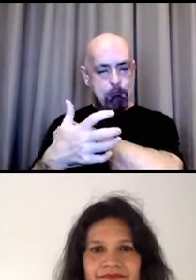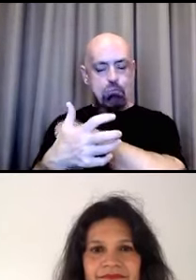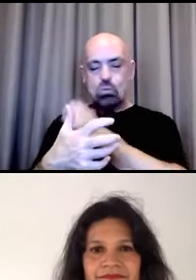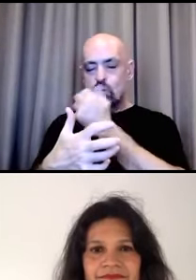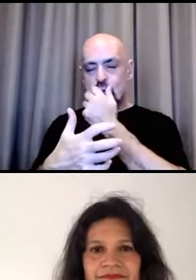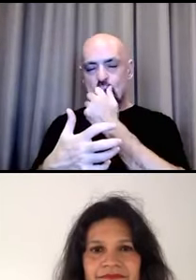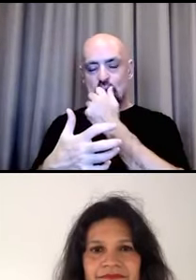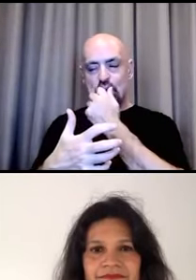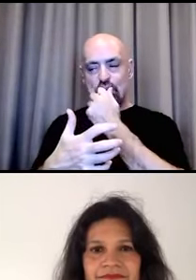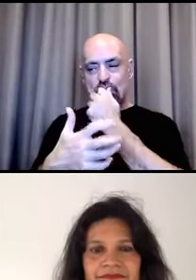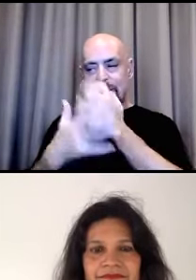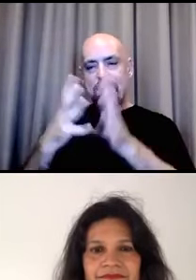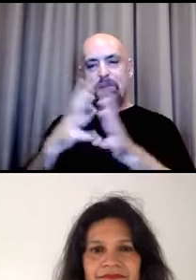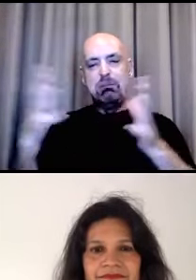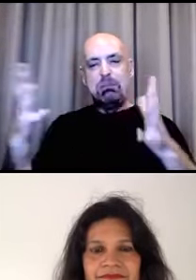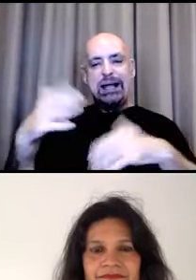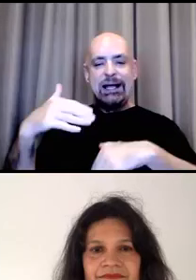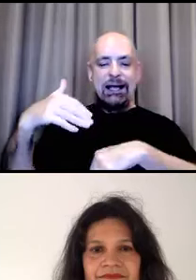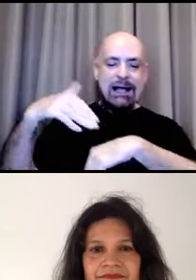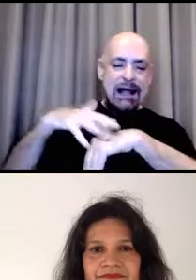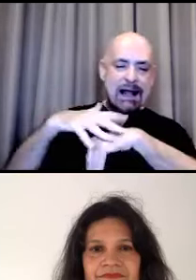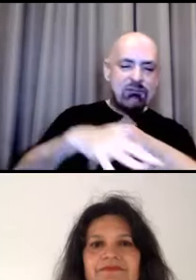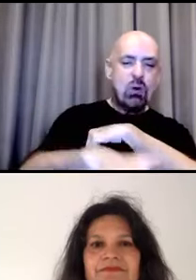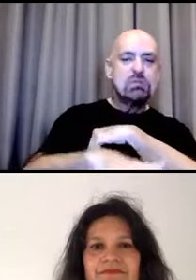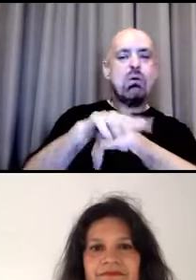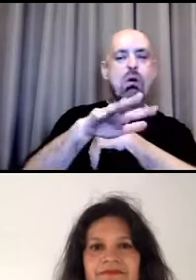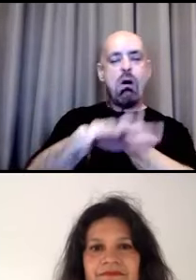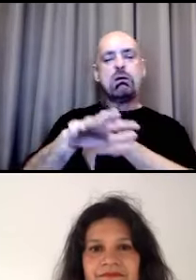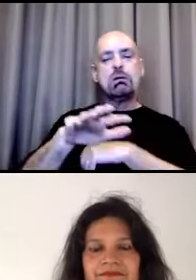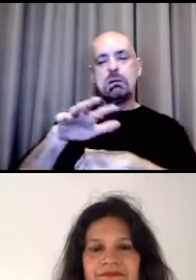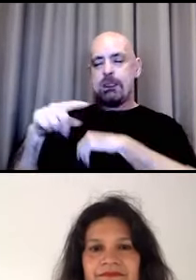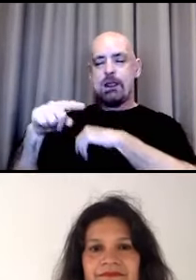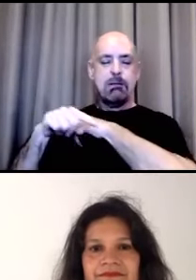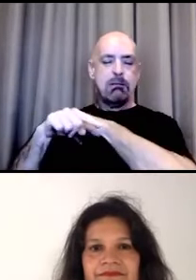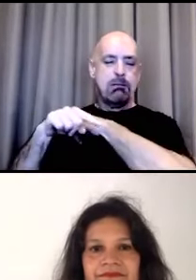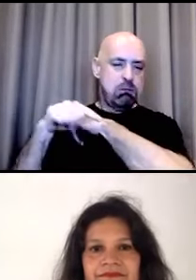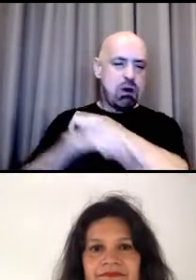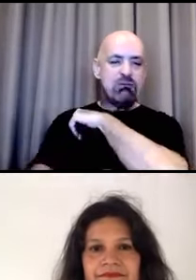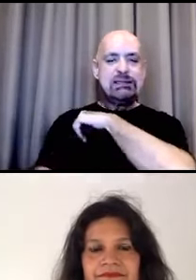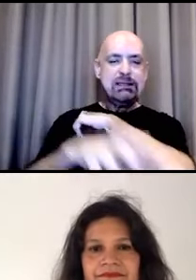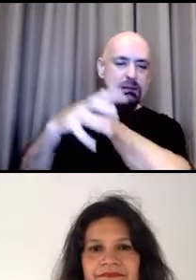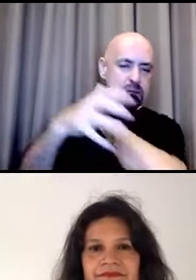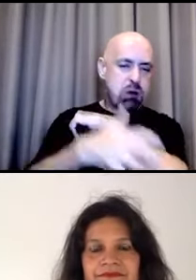supporter of the American Revolution but the hoped very much the